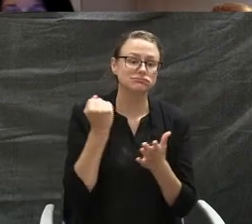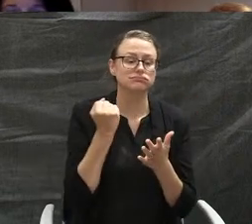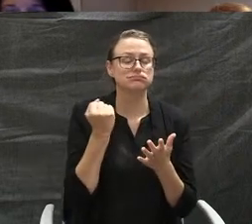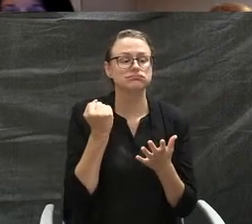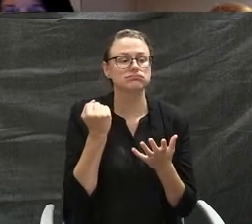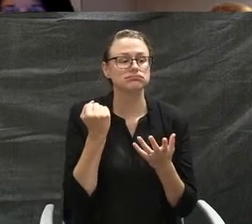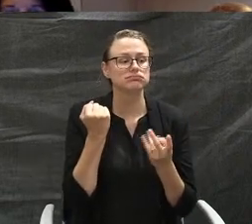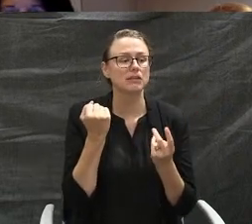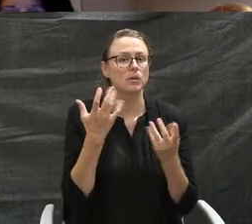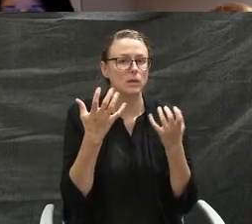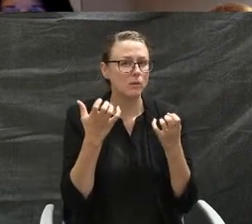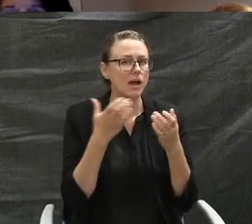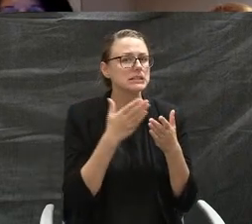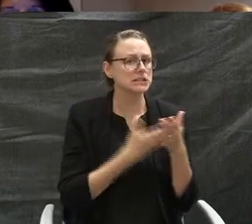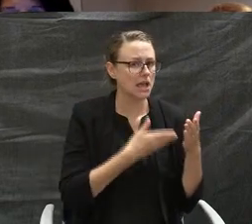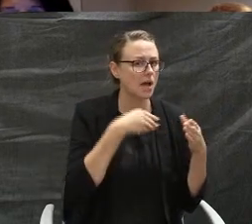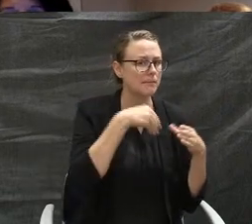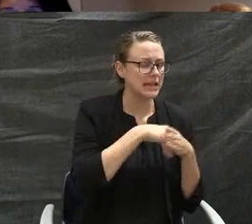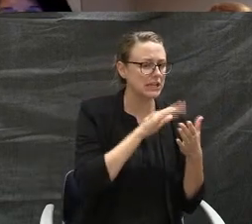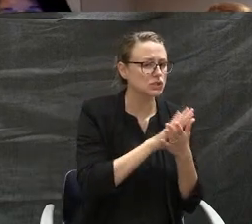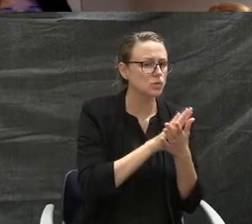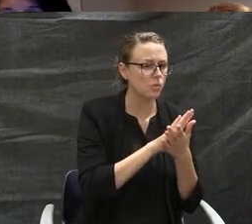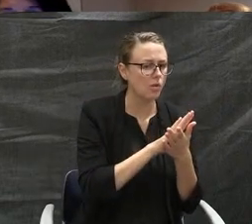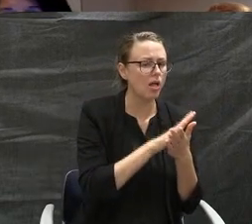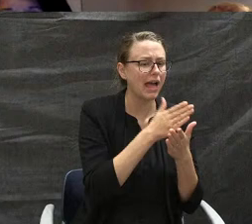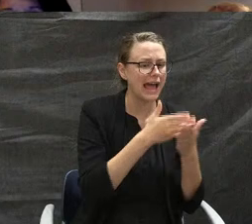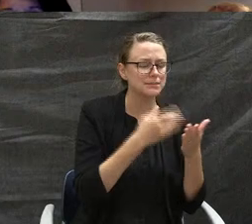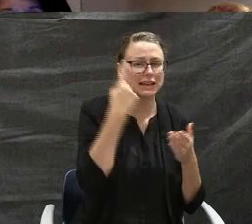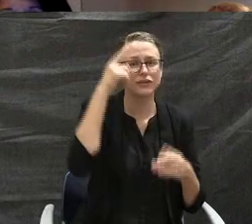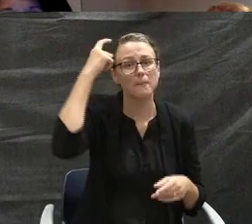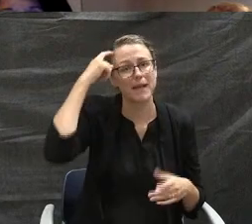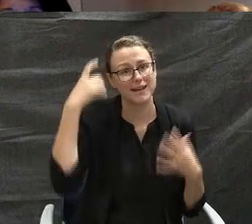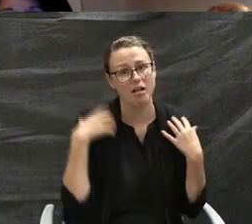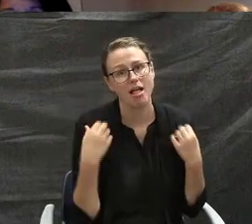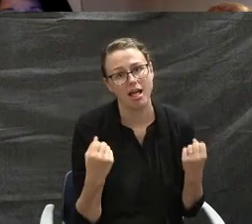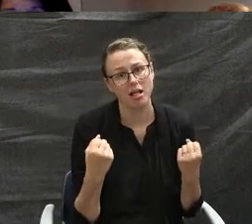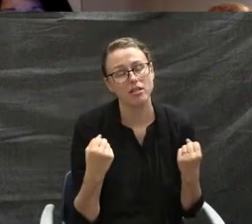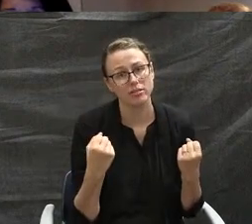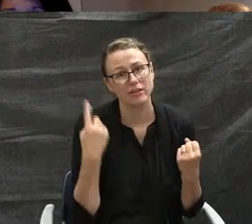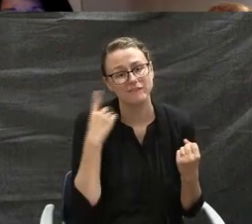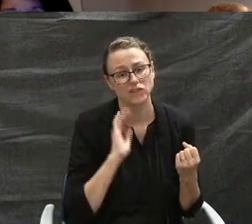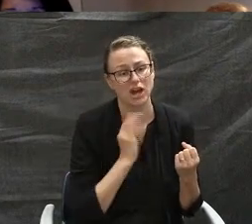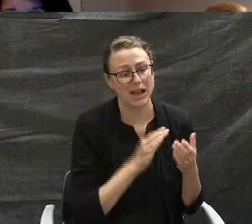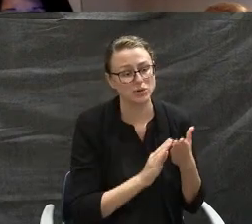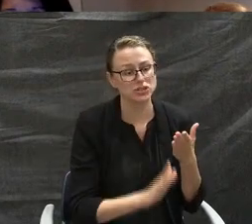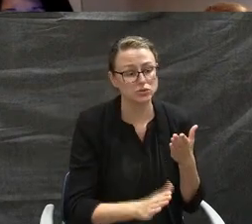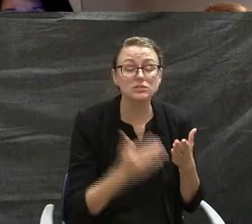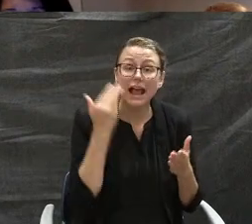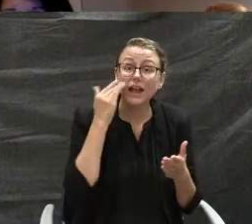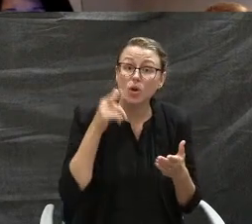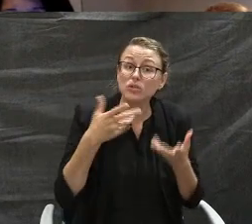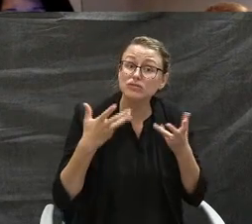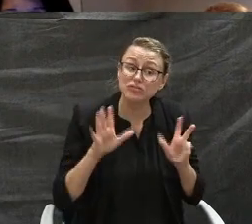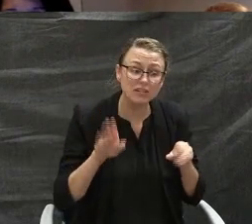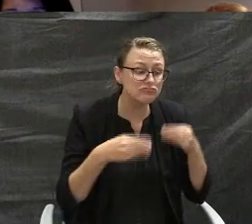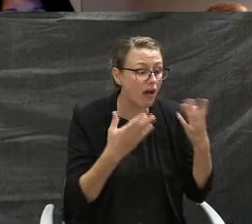In school aspect for mental health and our students and I think we did blue well for the elementary in the middle